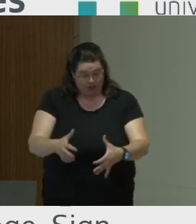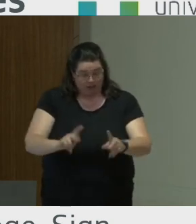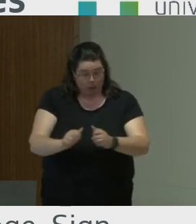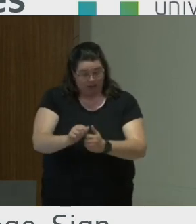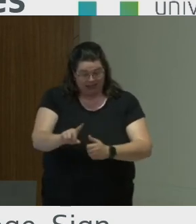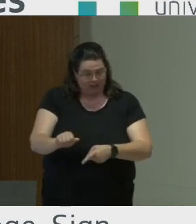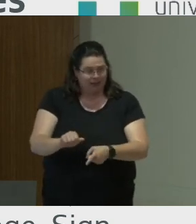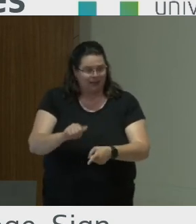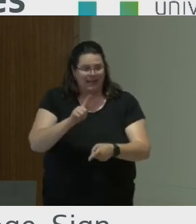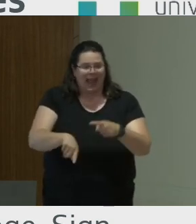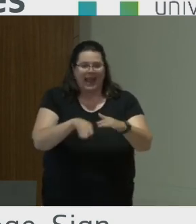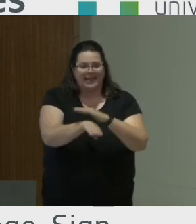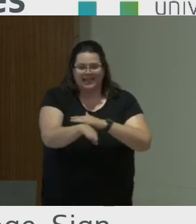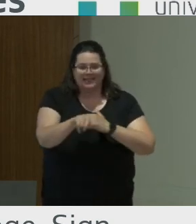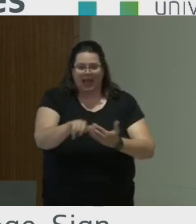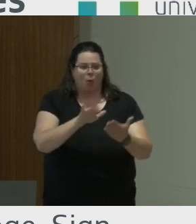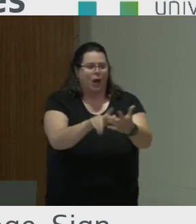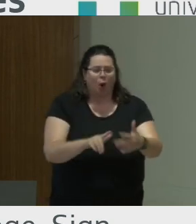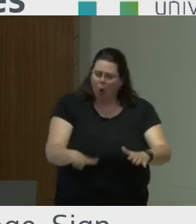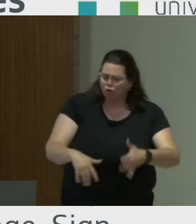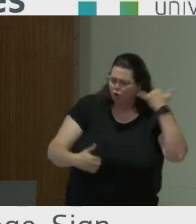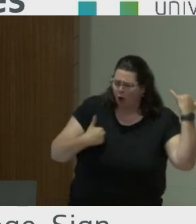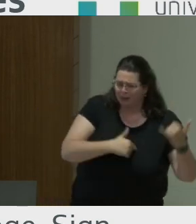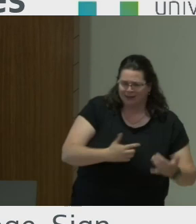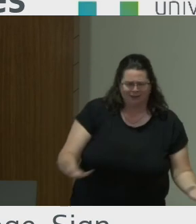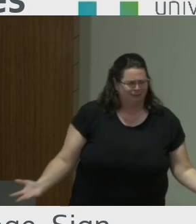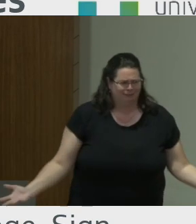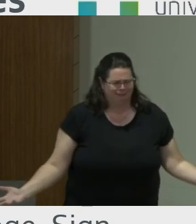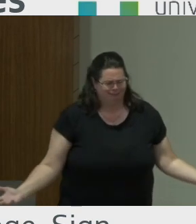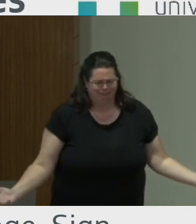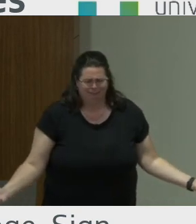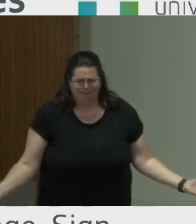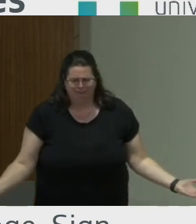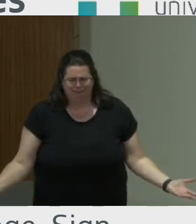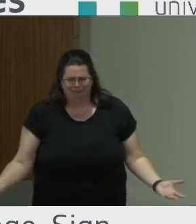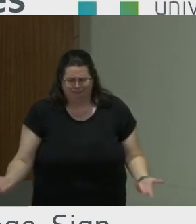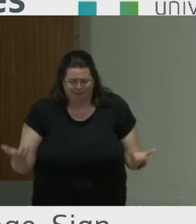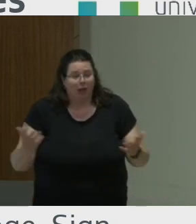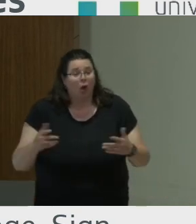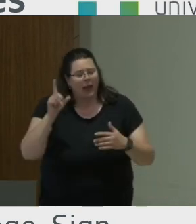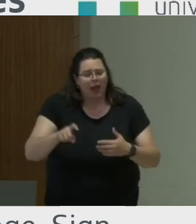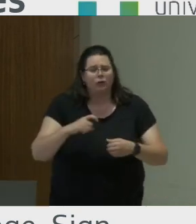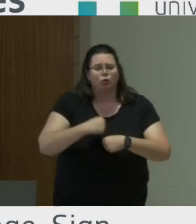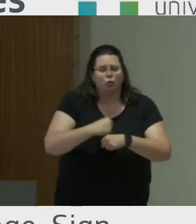So we really have to promote active participation and empowerment and create in the institutions